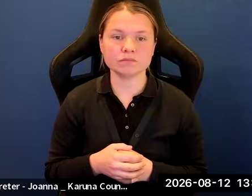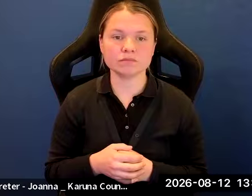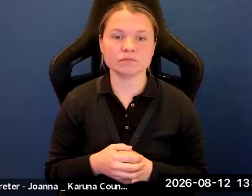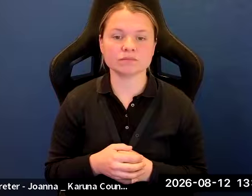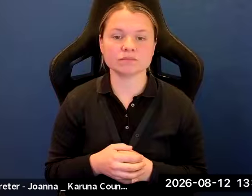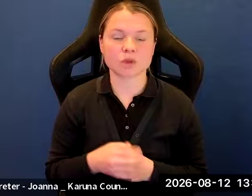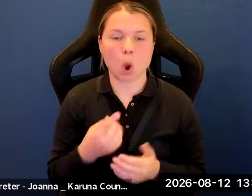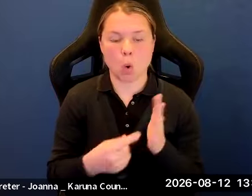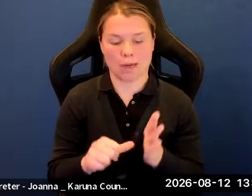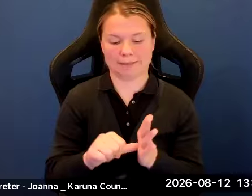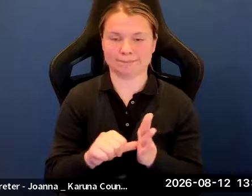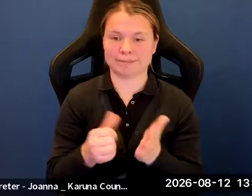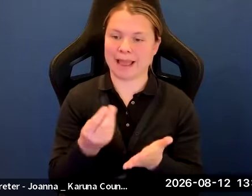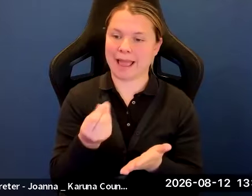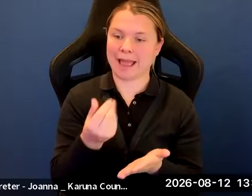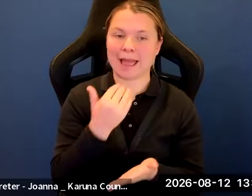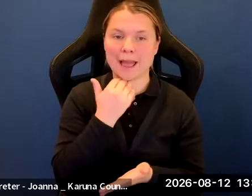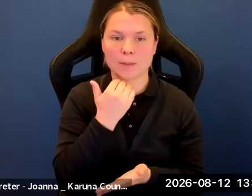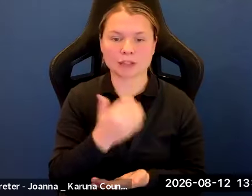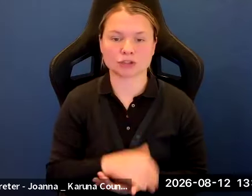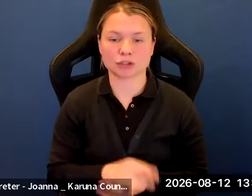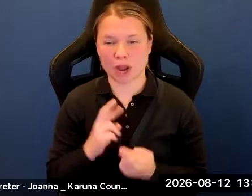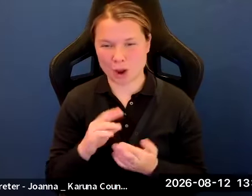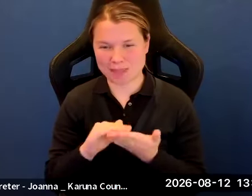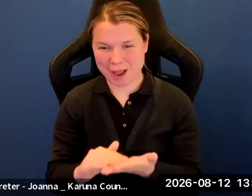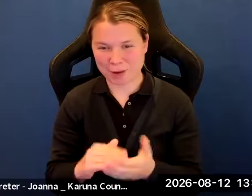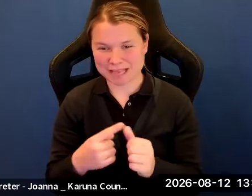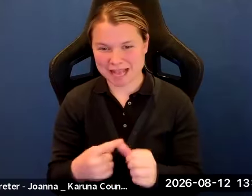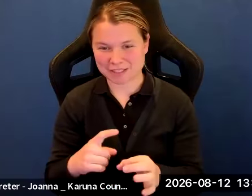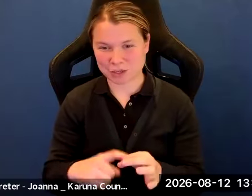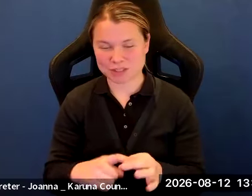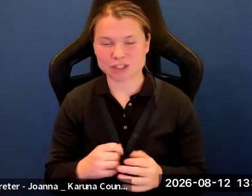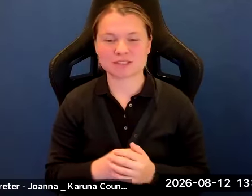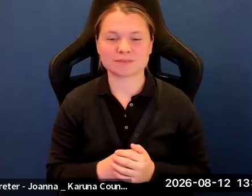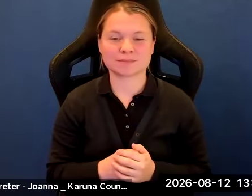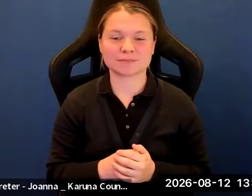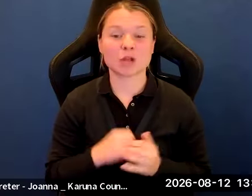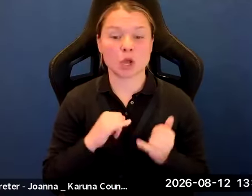no specific time around that